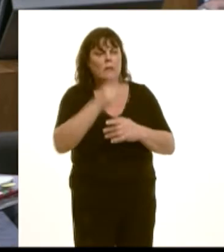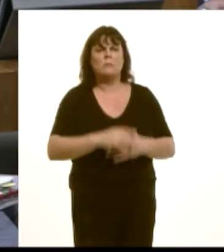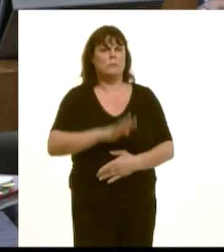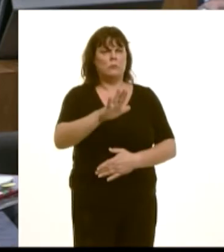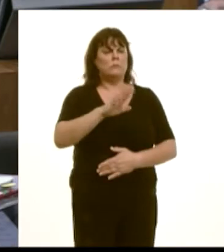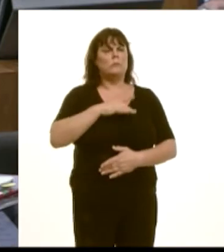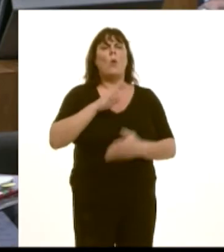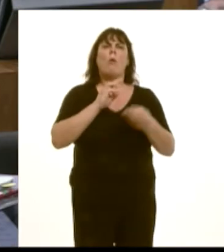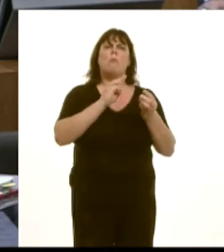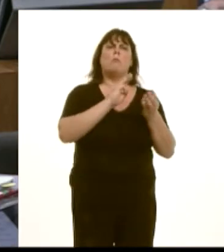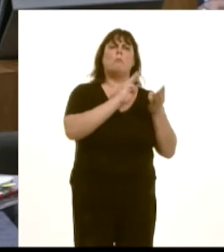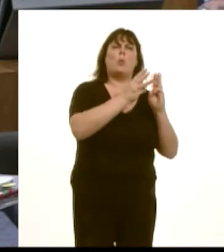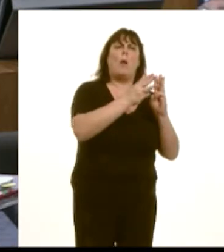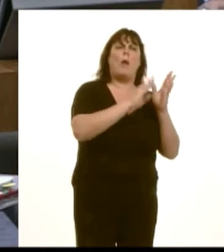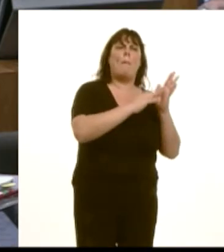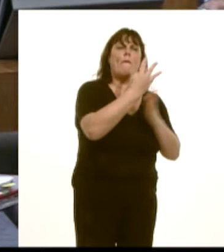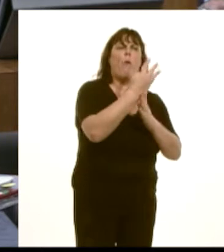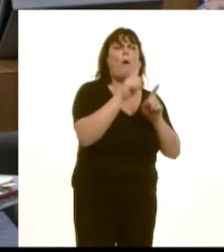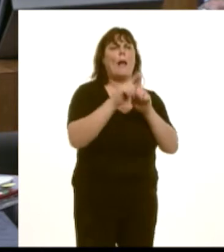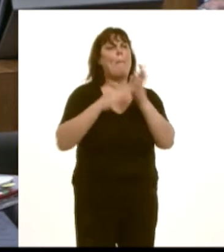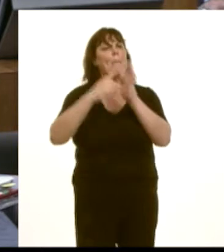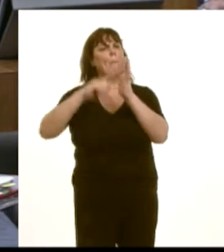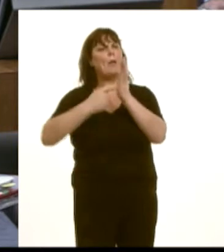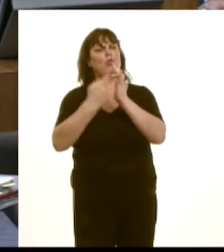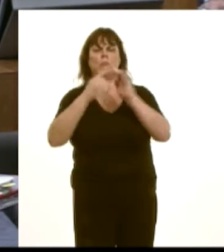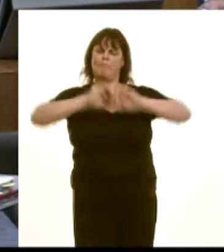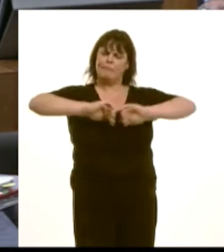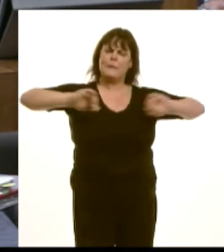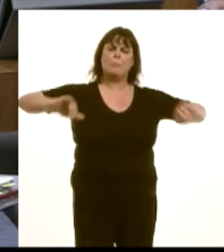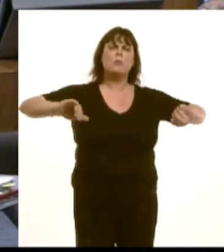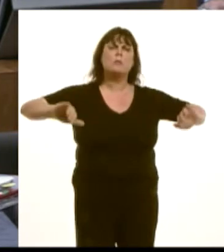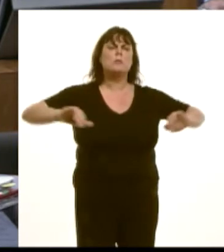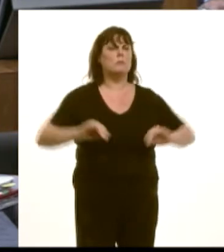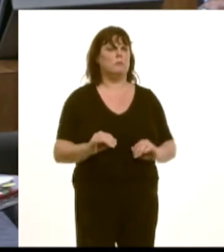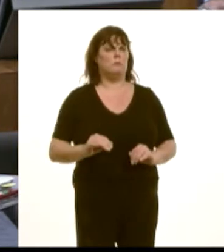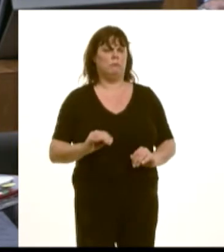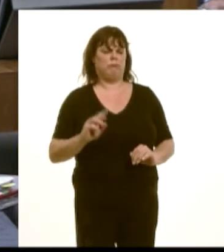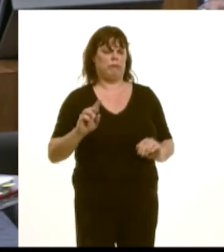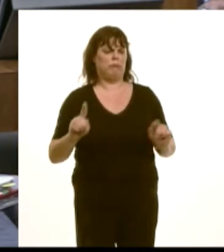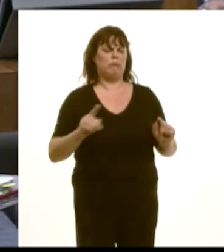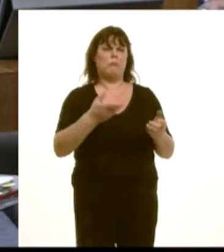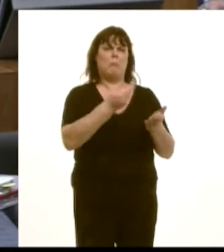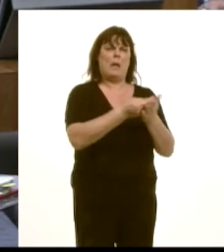together. One thing that I have to say to Members is that the M4 is not a project that